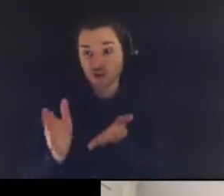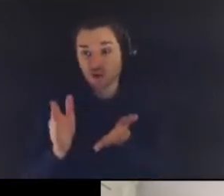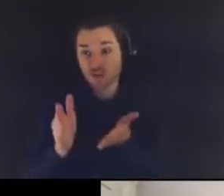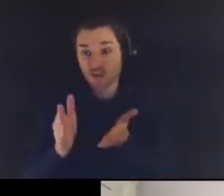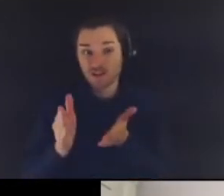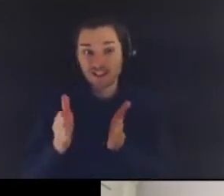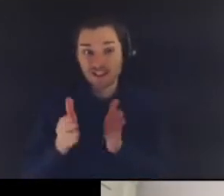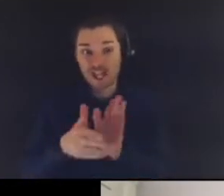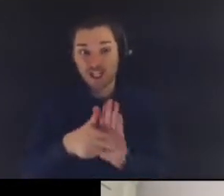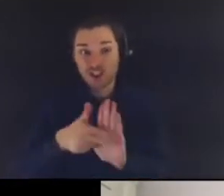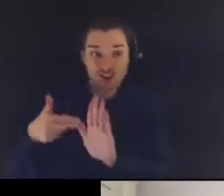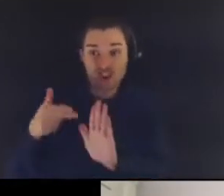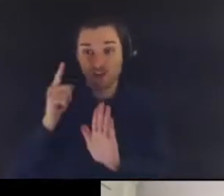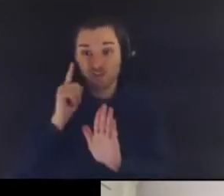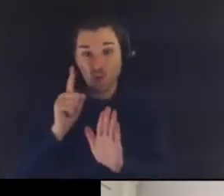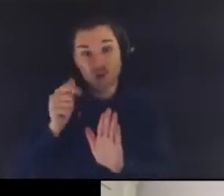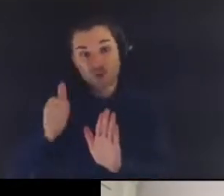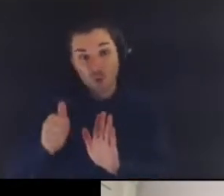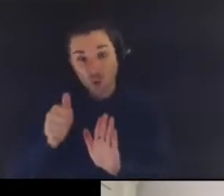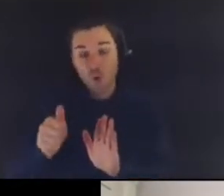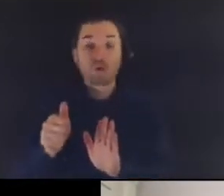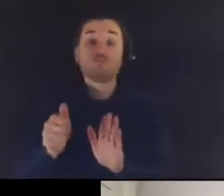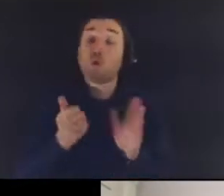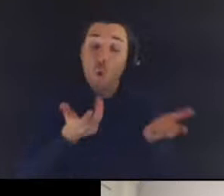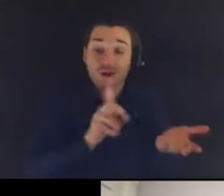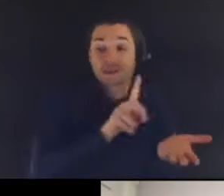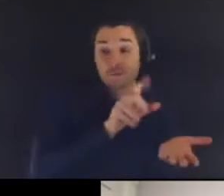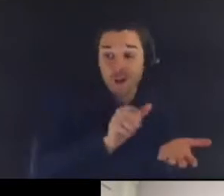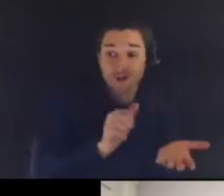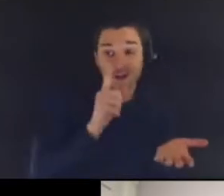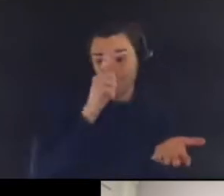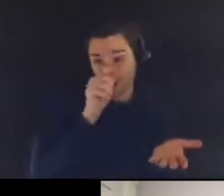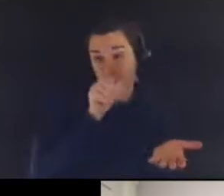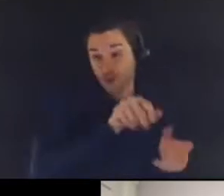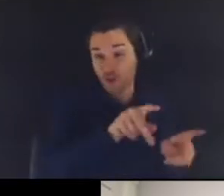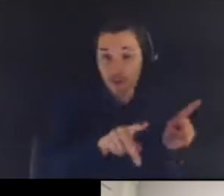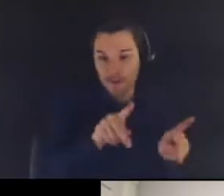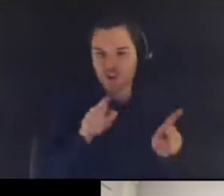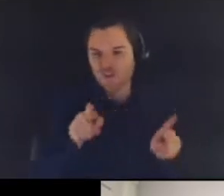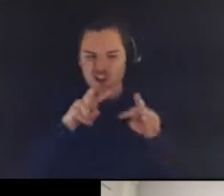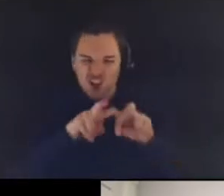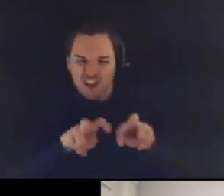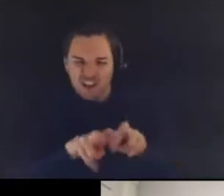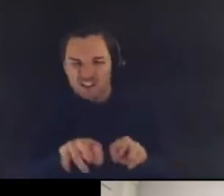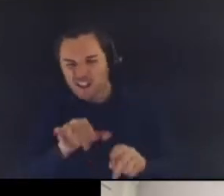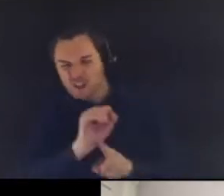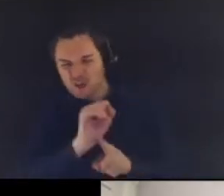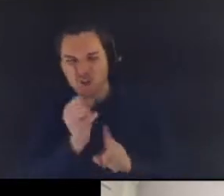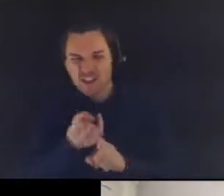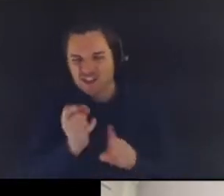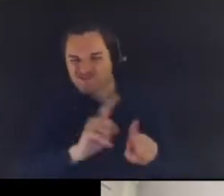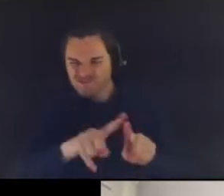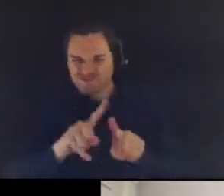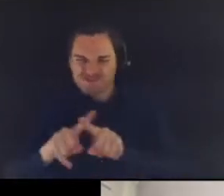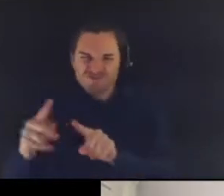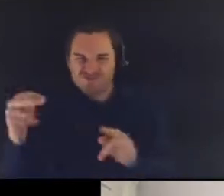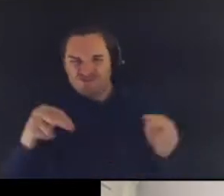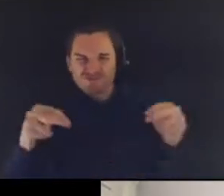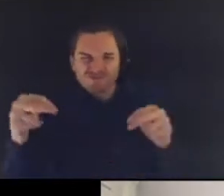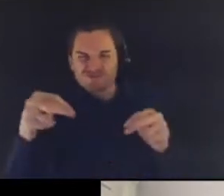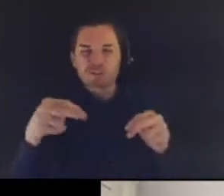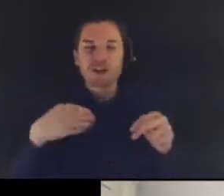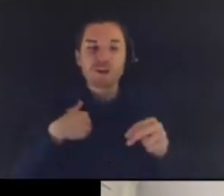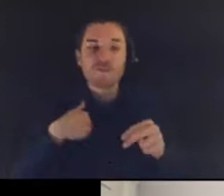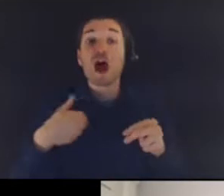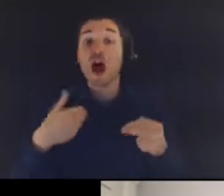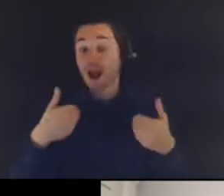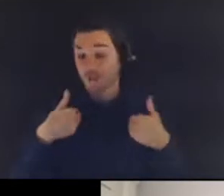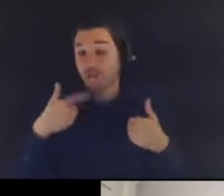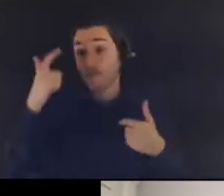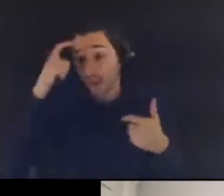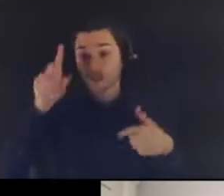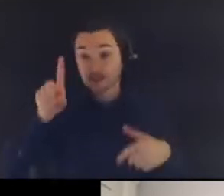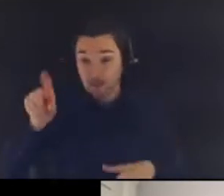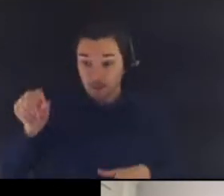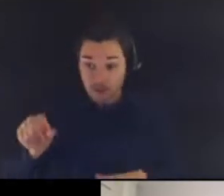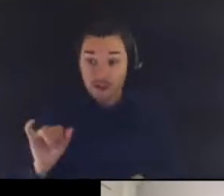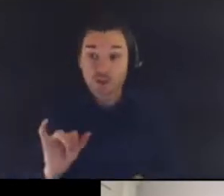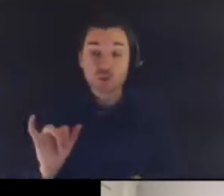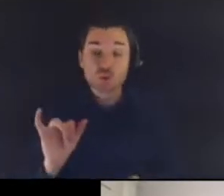if you look into that situation. I have mental disabilities, I have developmental disabilities,